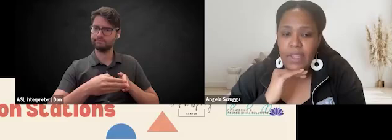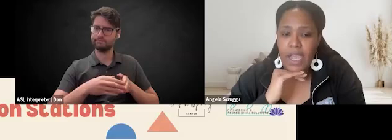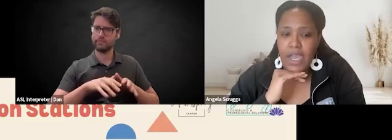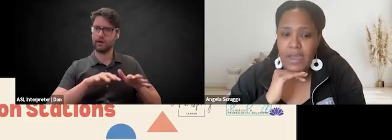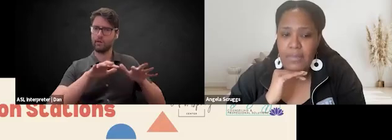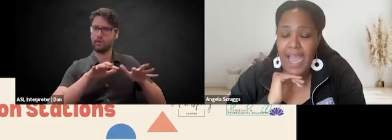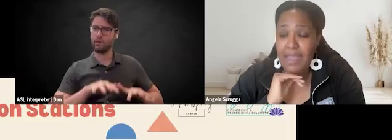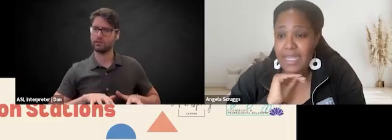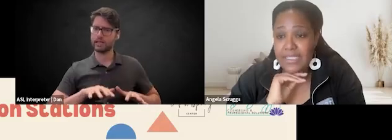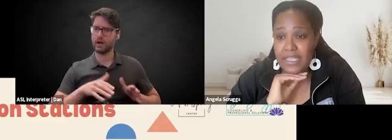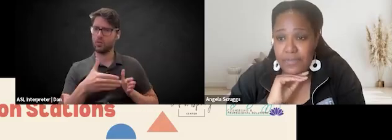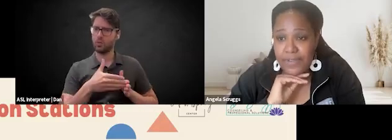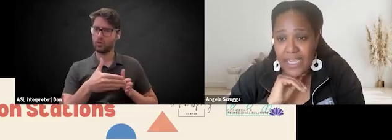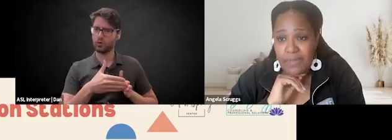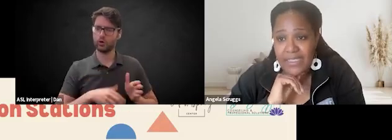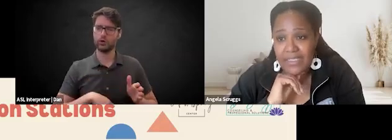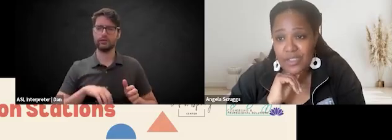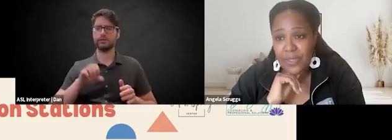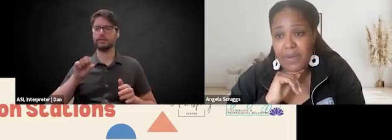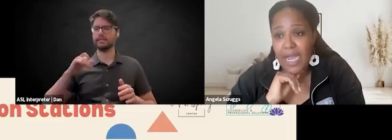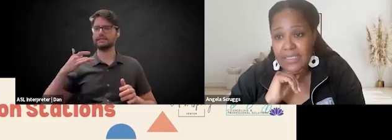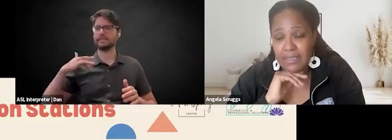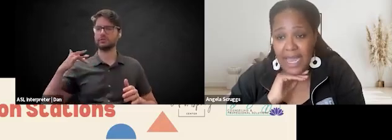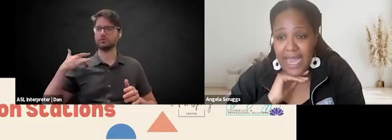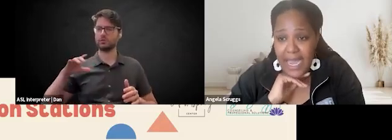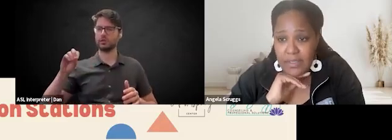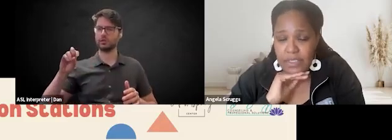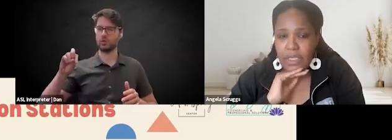Um... I, myself, keep a sensory box in my house,